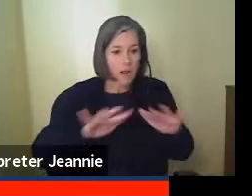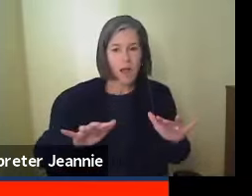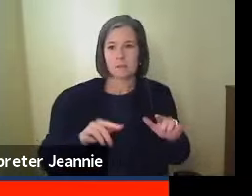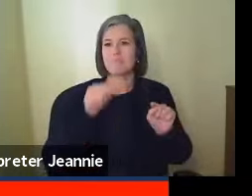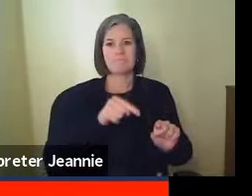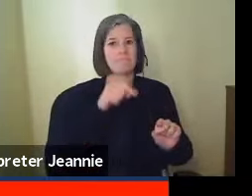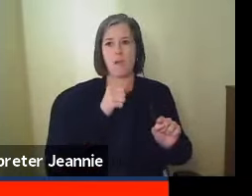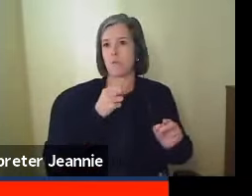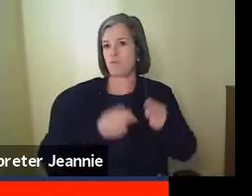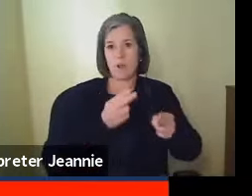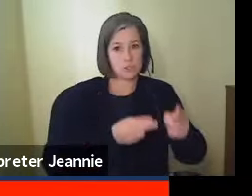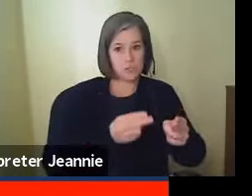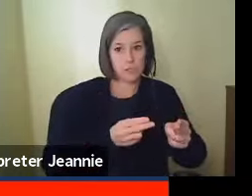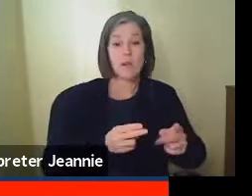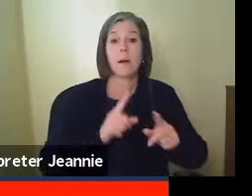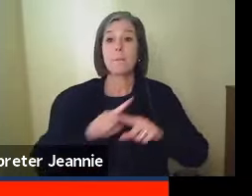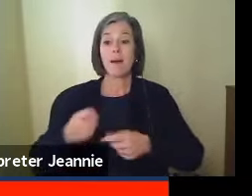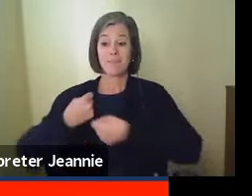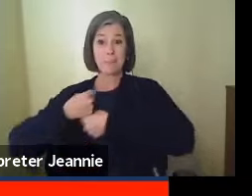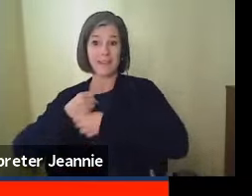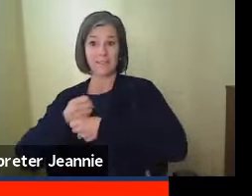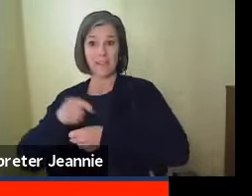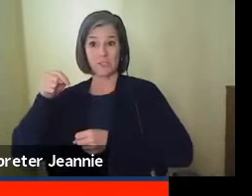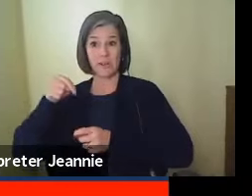forward is the manufacturing part. Now the federal government